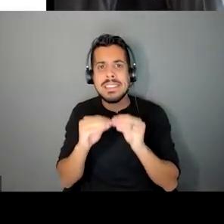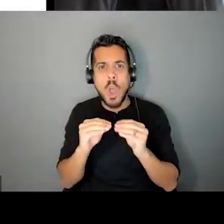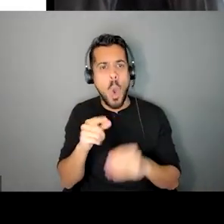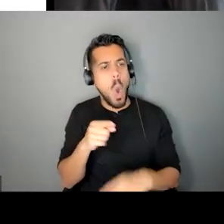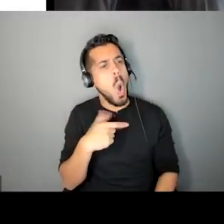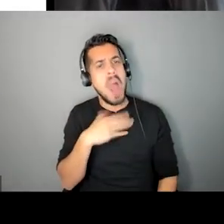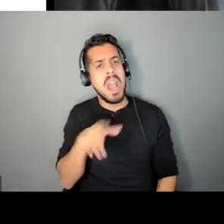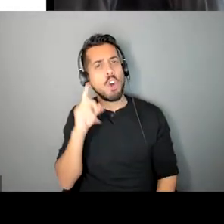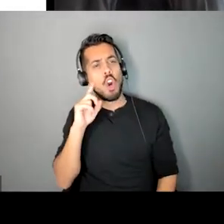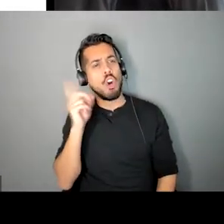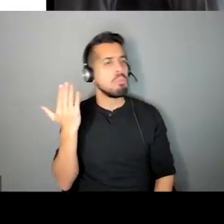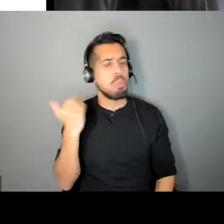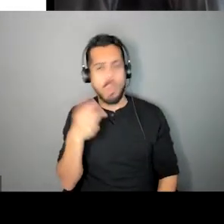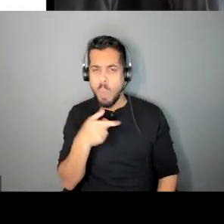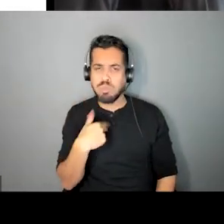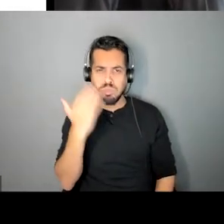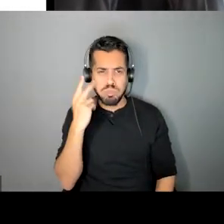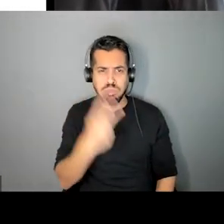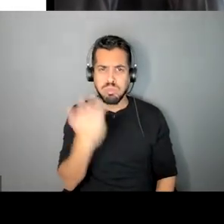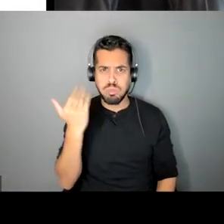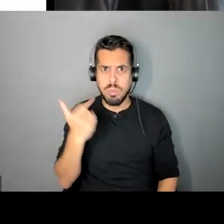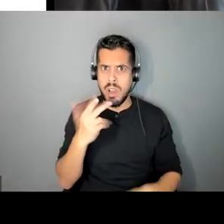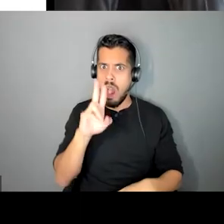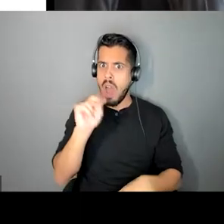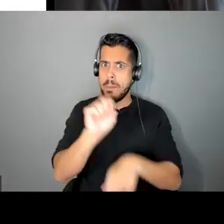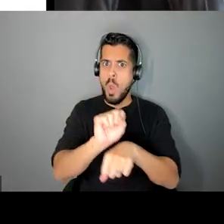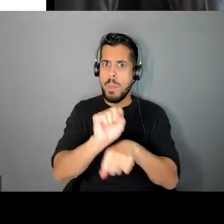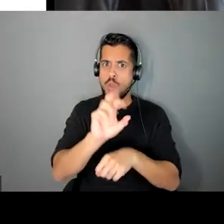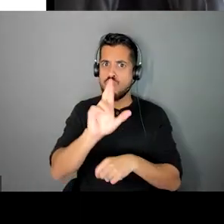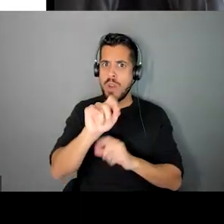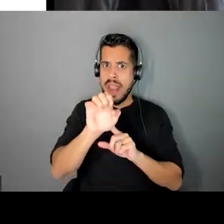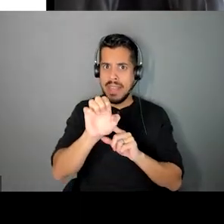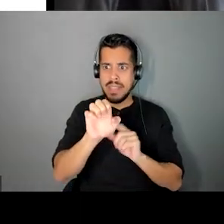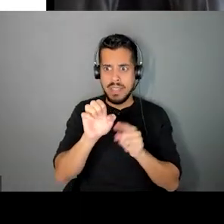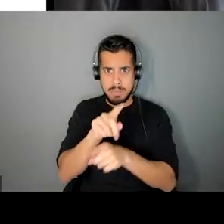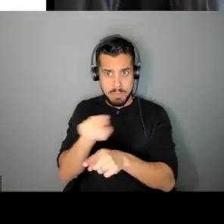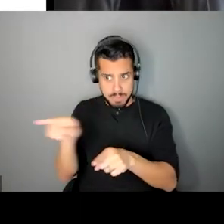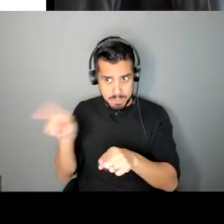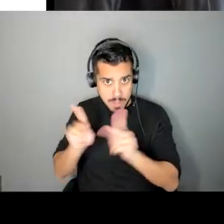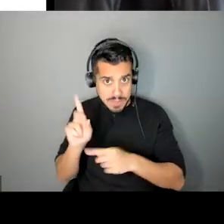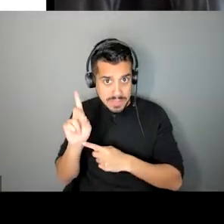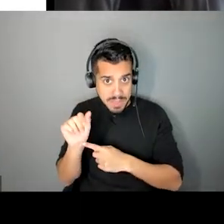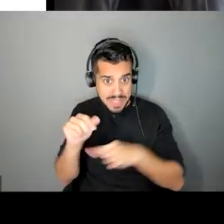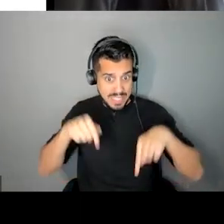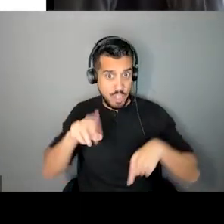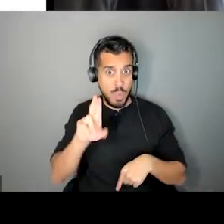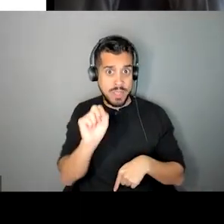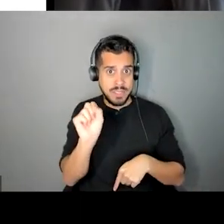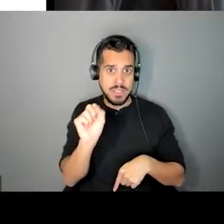are the-- the unemployment rates for, uh... people with disabilities, uh... here in the United States and across the globe.